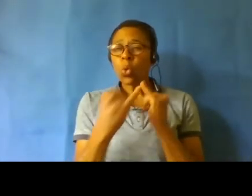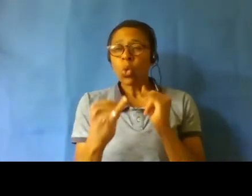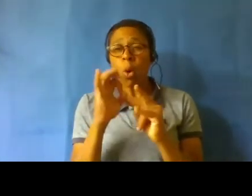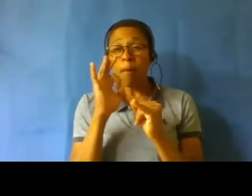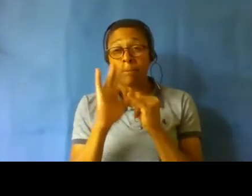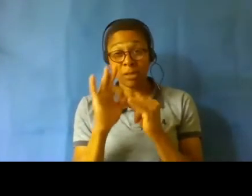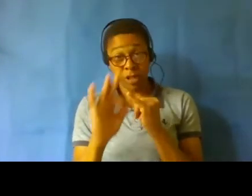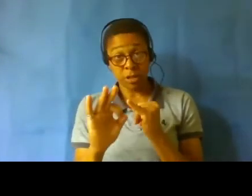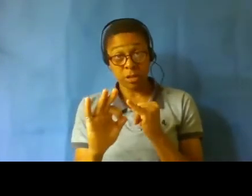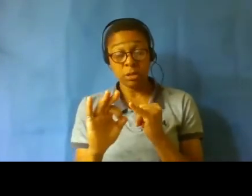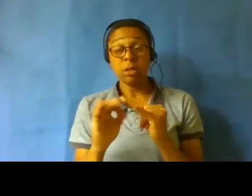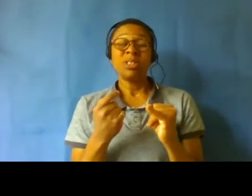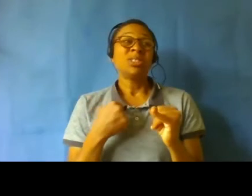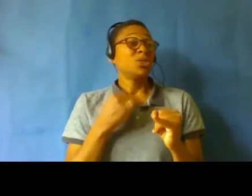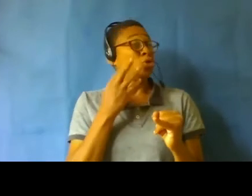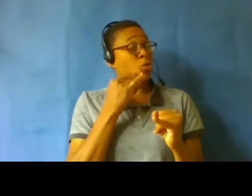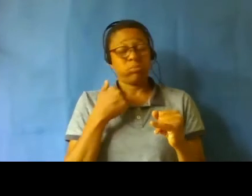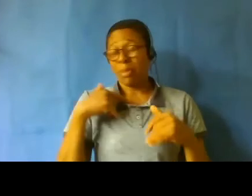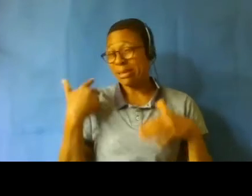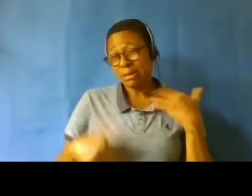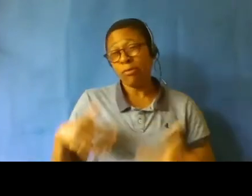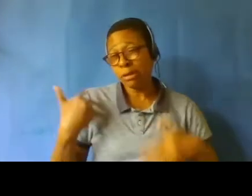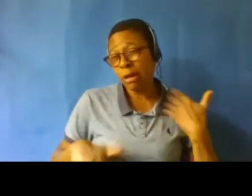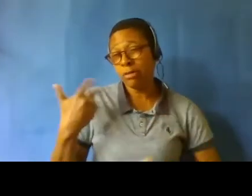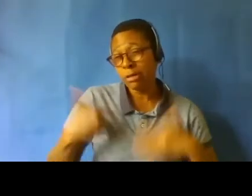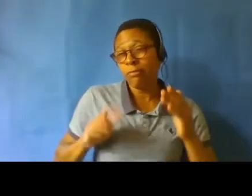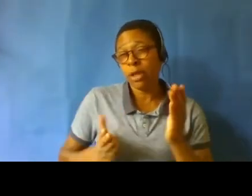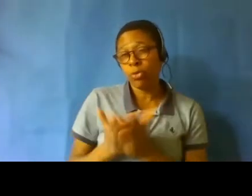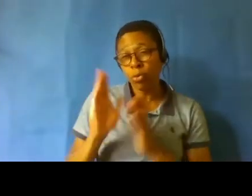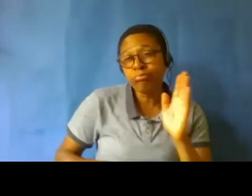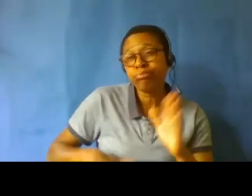pill that promised to regulate both instead I was put on an expensive course